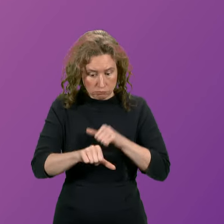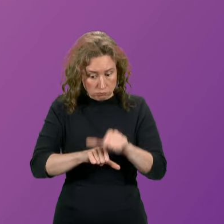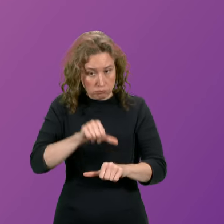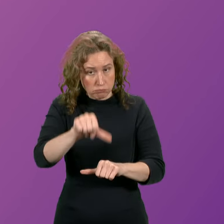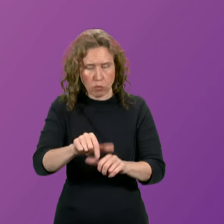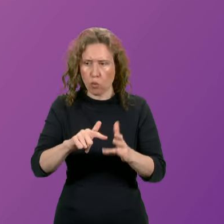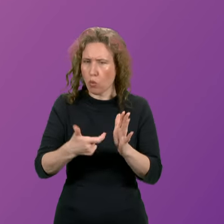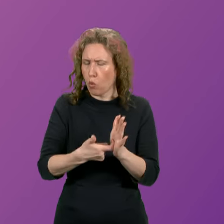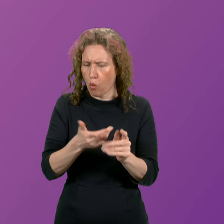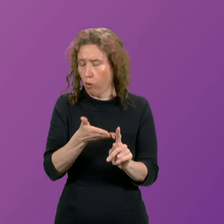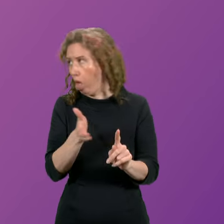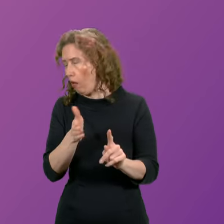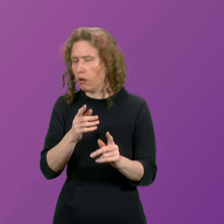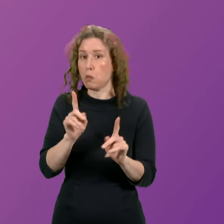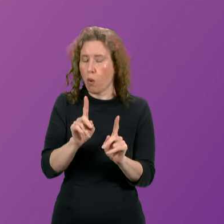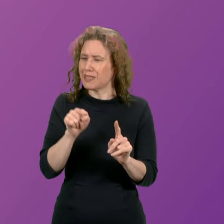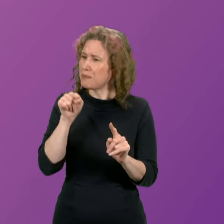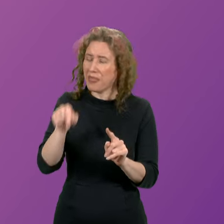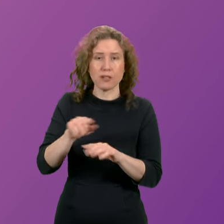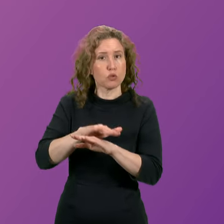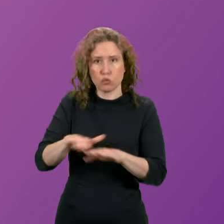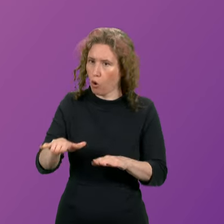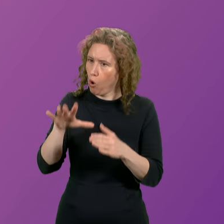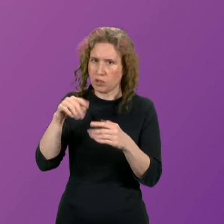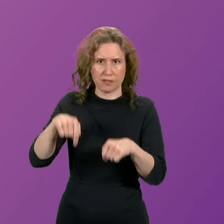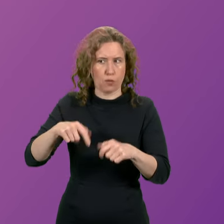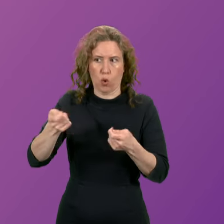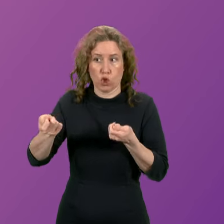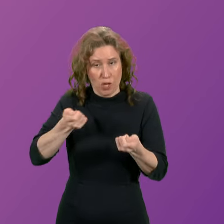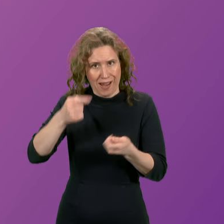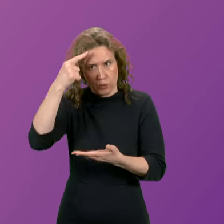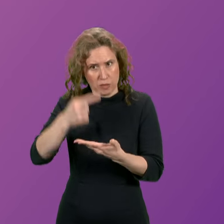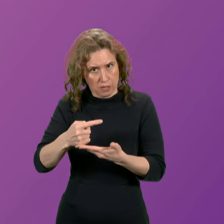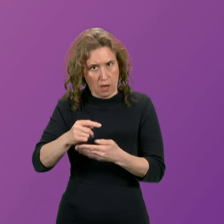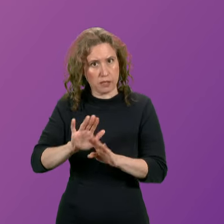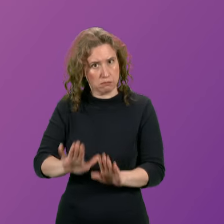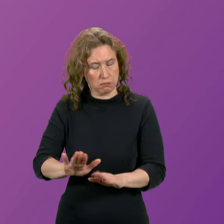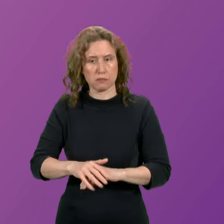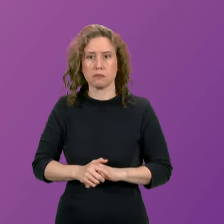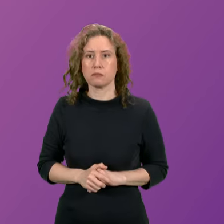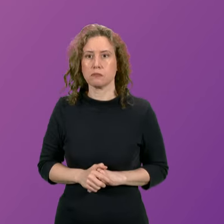are being followed. That is not a matter for the chair to rule on.